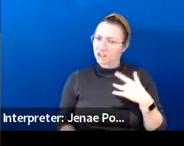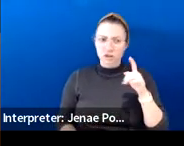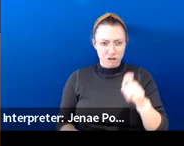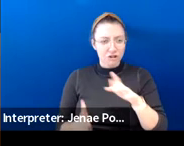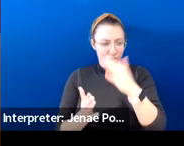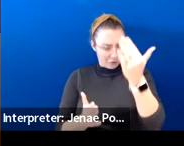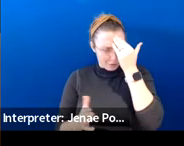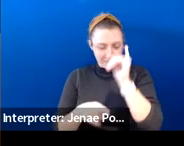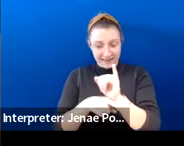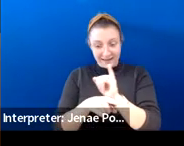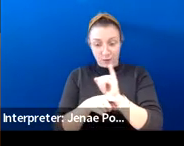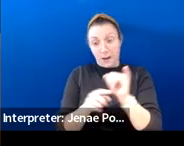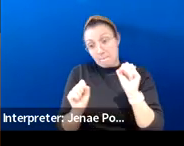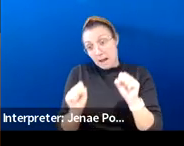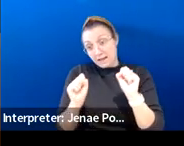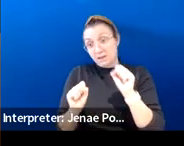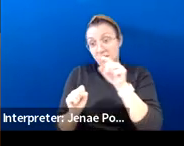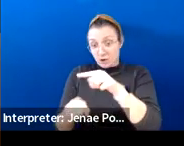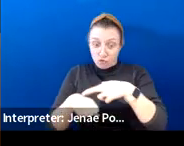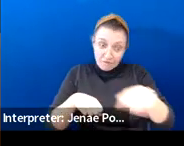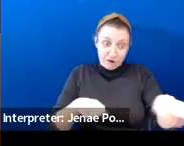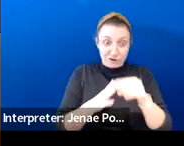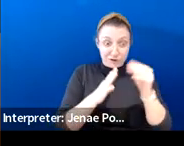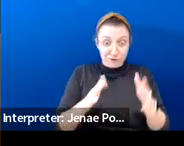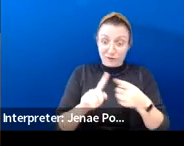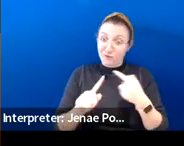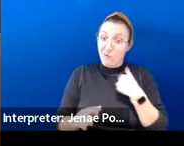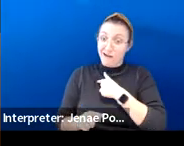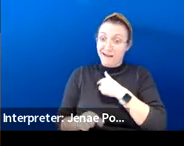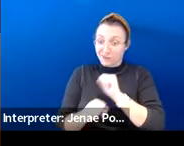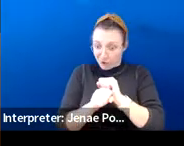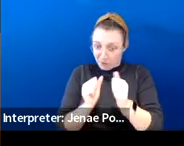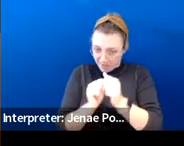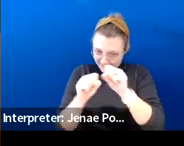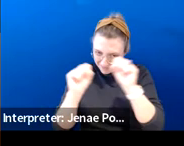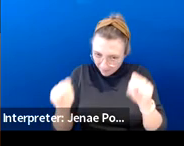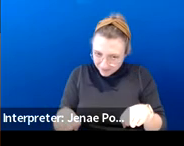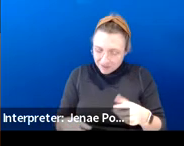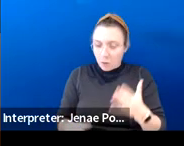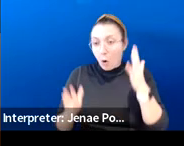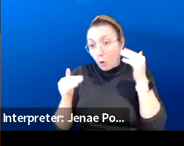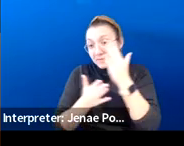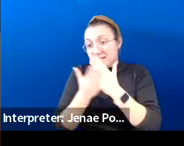potentially refer students to and be working with this semester. And we hope that some of you are comfortable after this